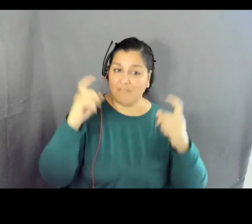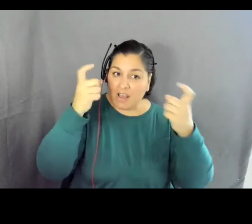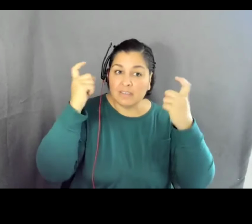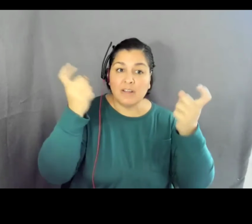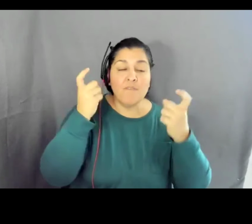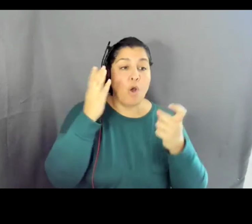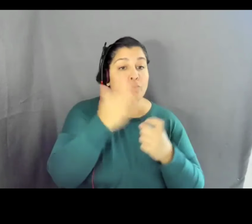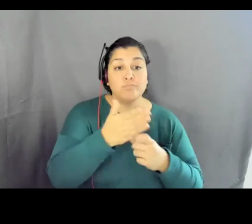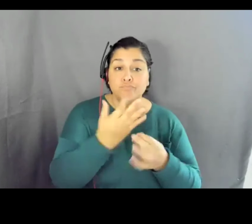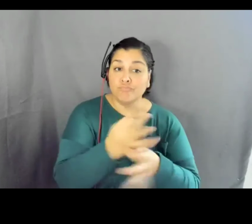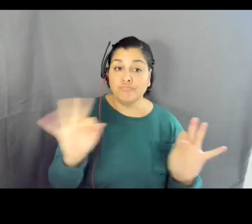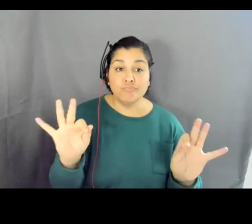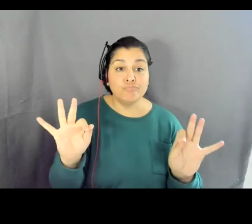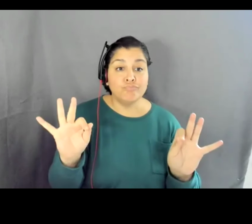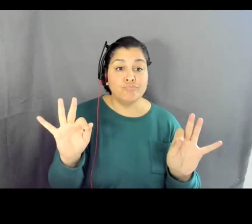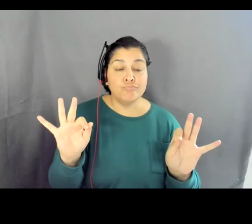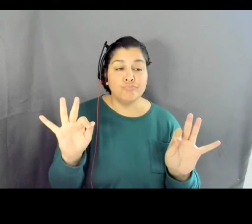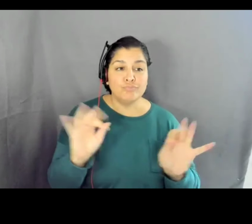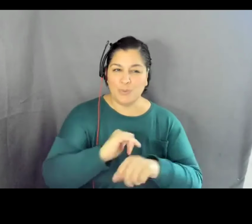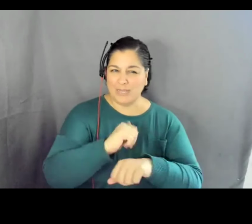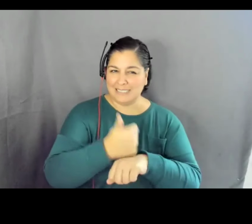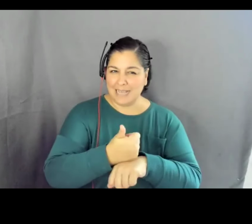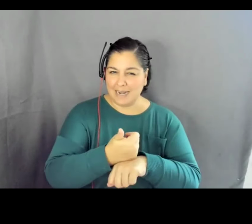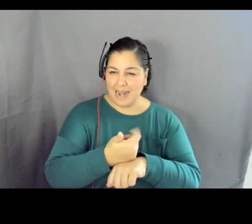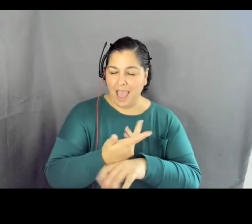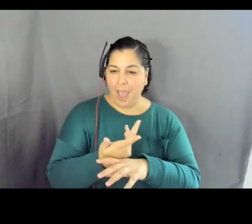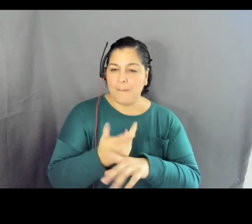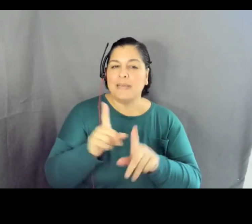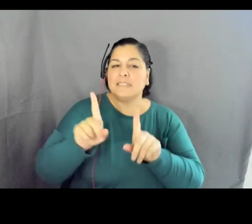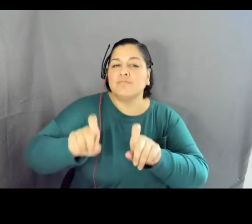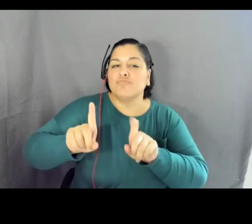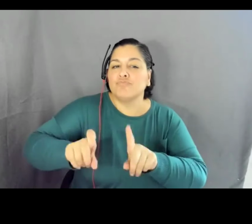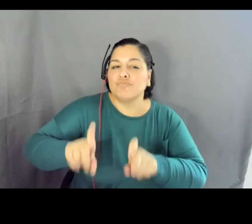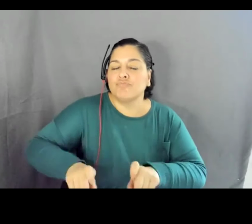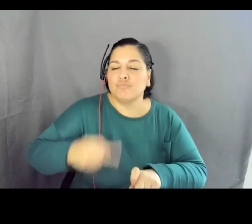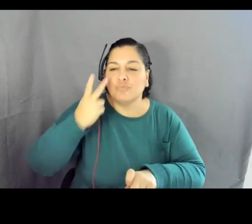and really set it up as, like, an experiment to see what that does. And after three years, we'd